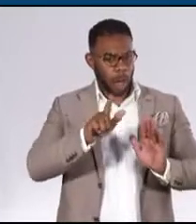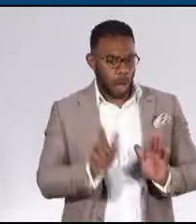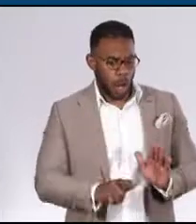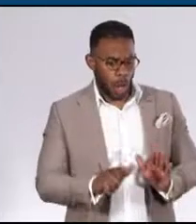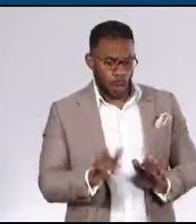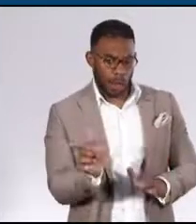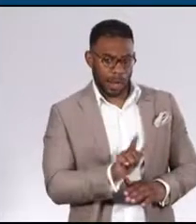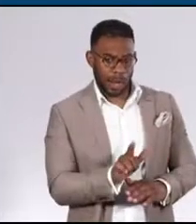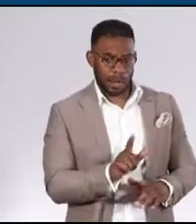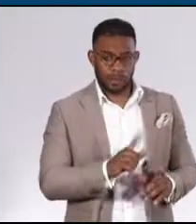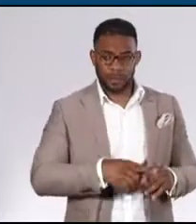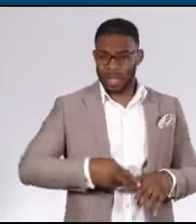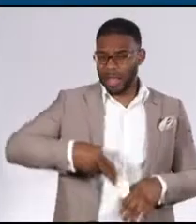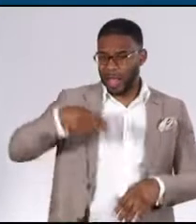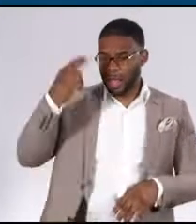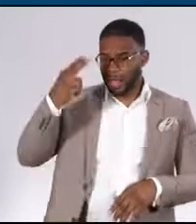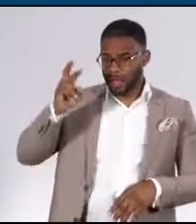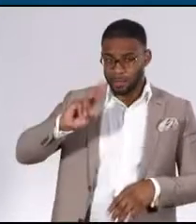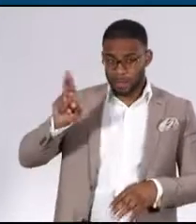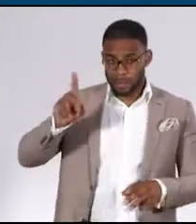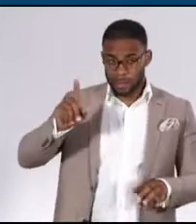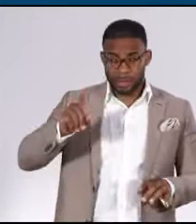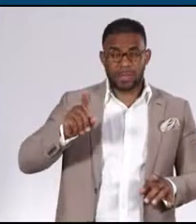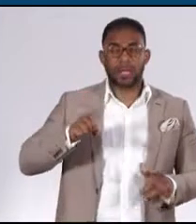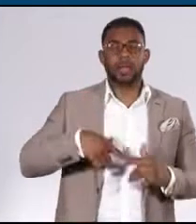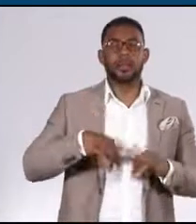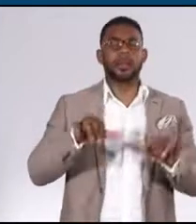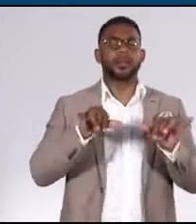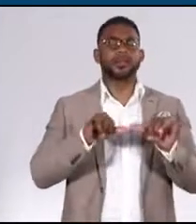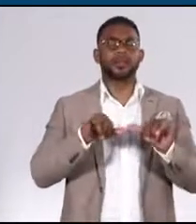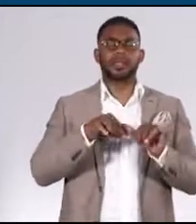the high pitch on the right. and Then we measure each of these different pitches,